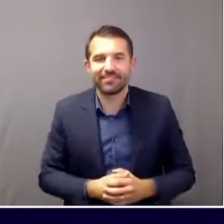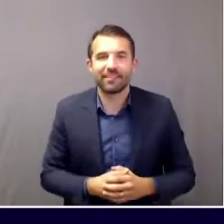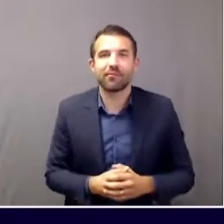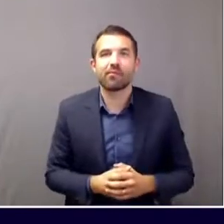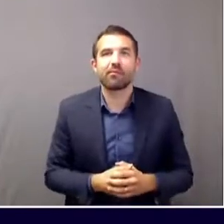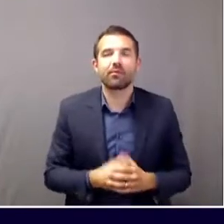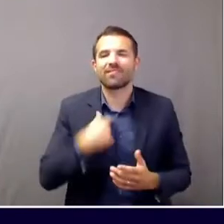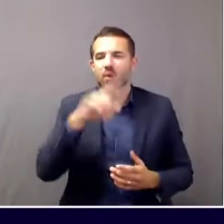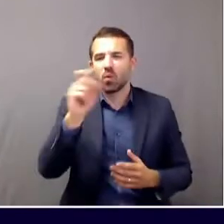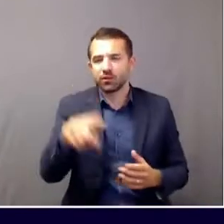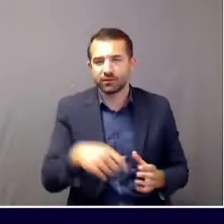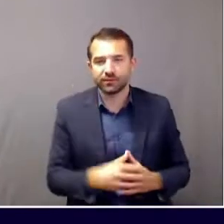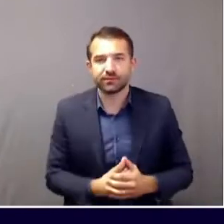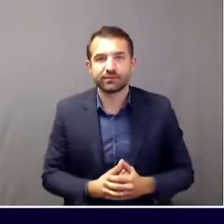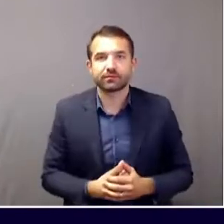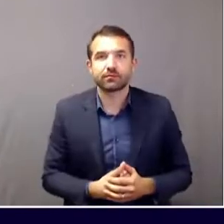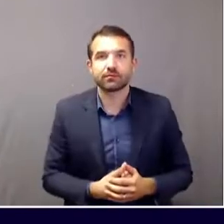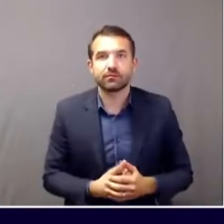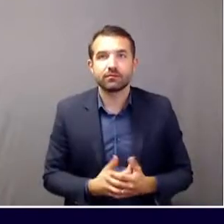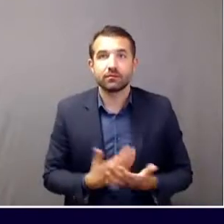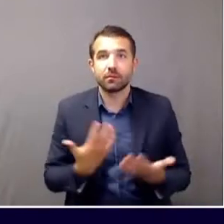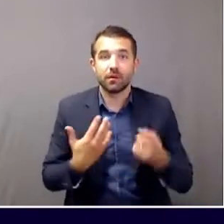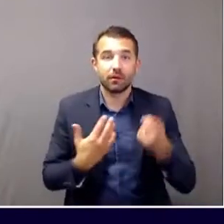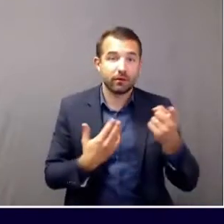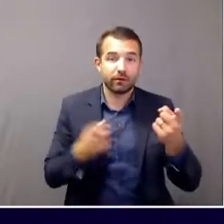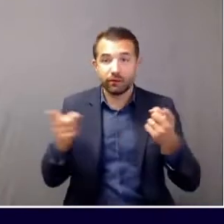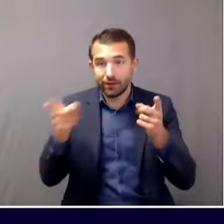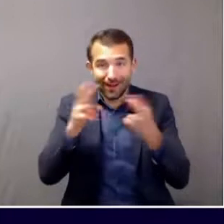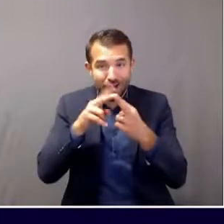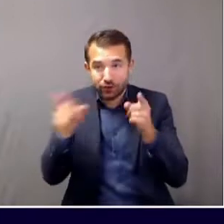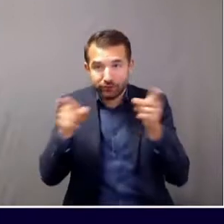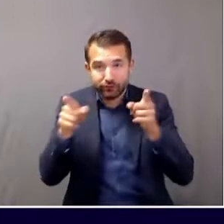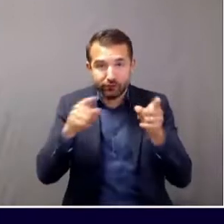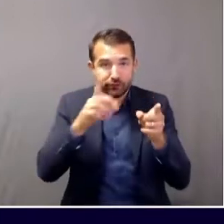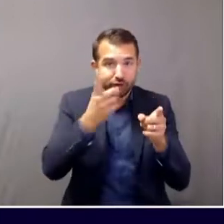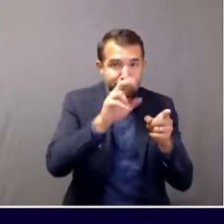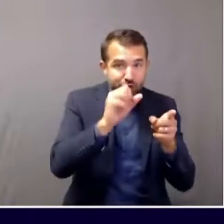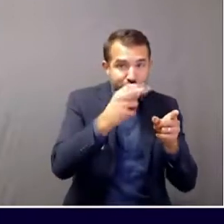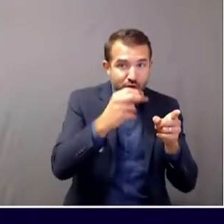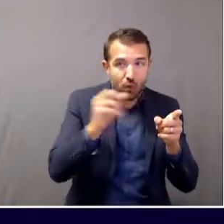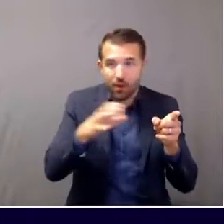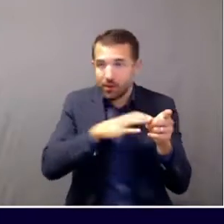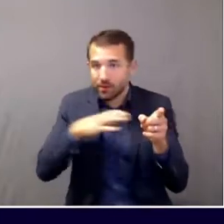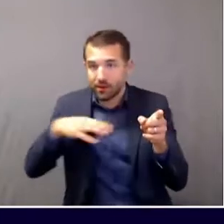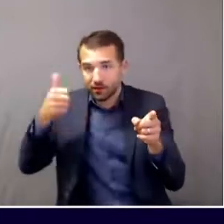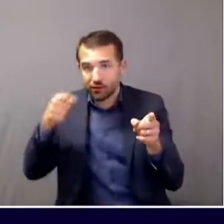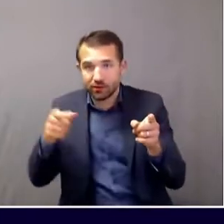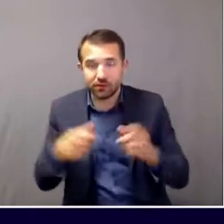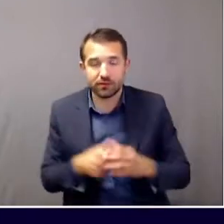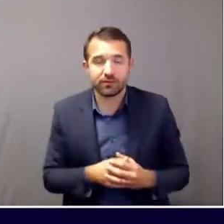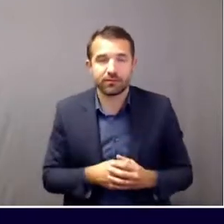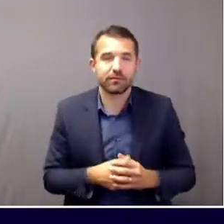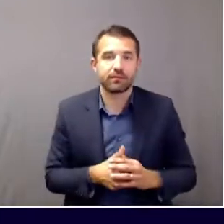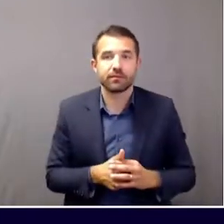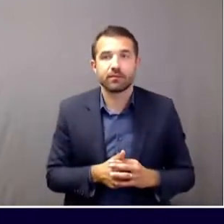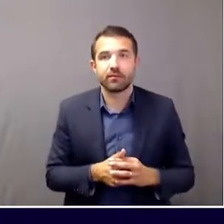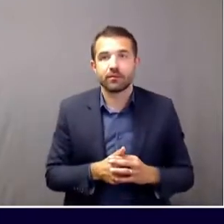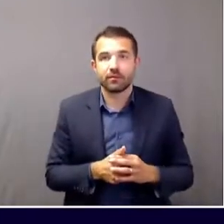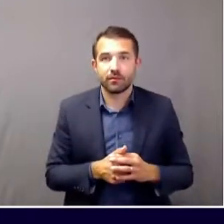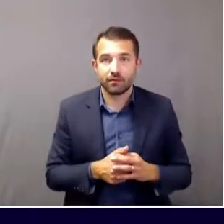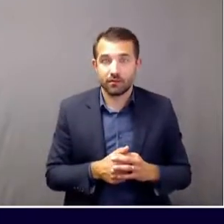but for commissioner Lambro on